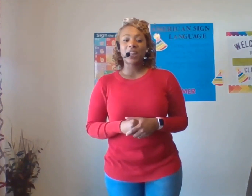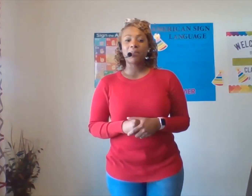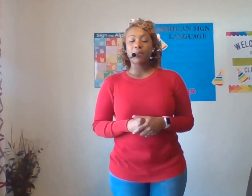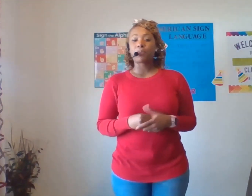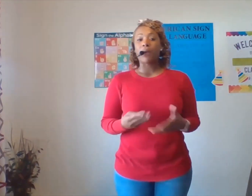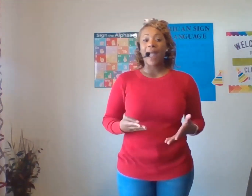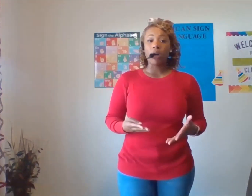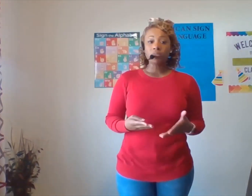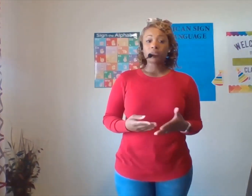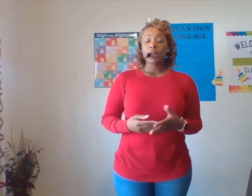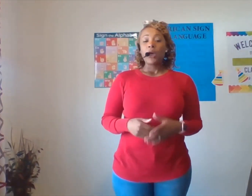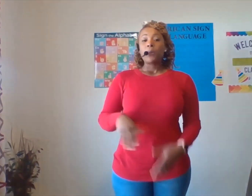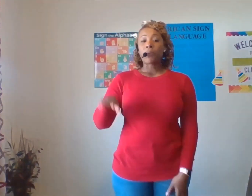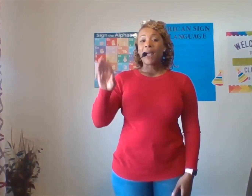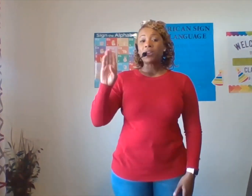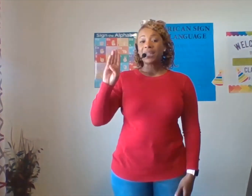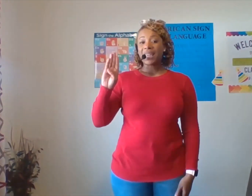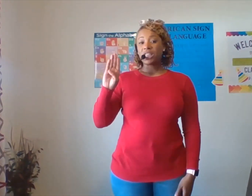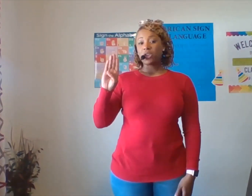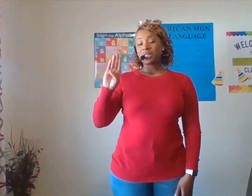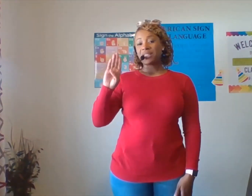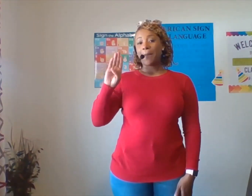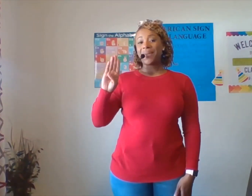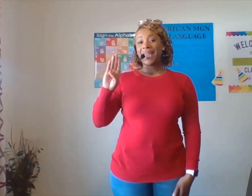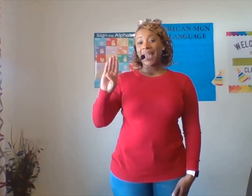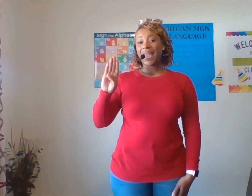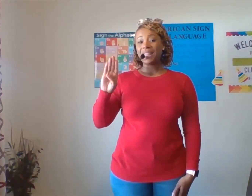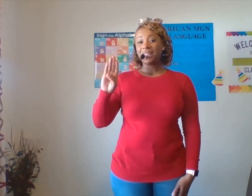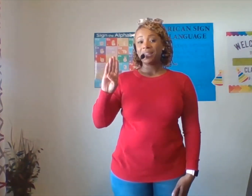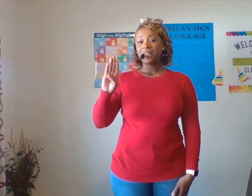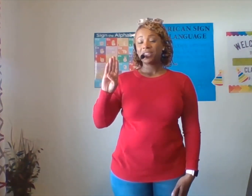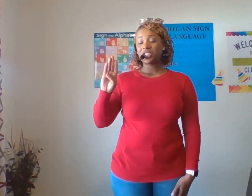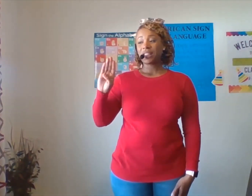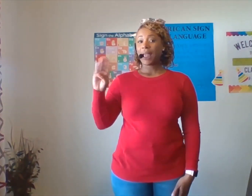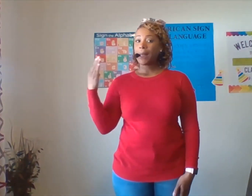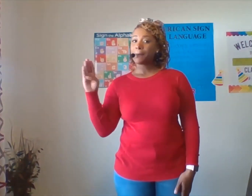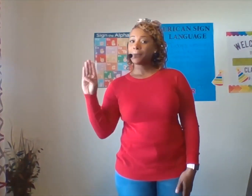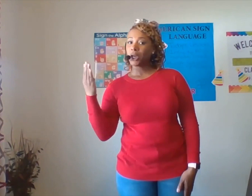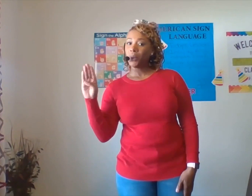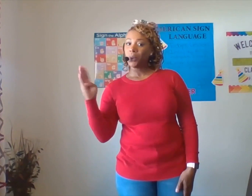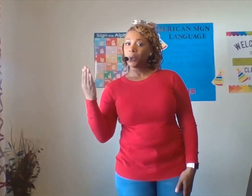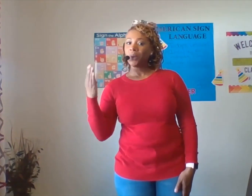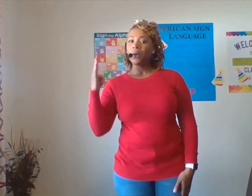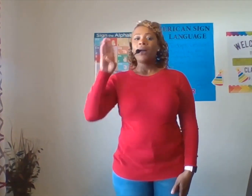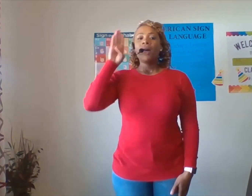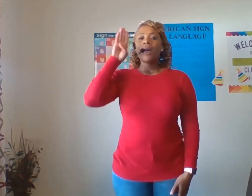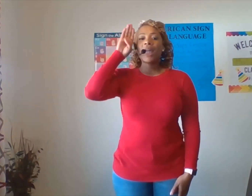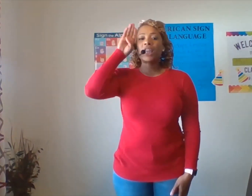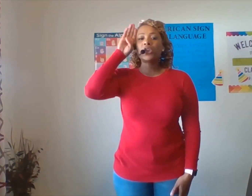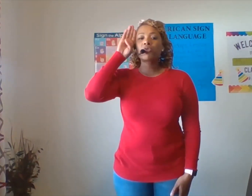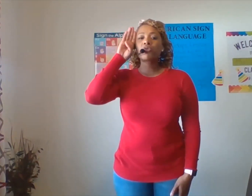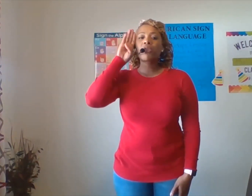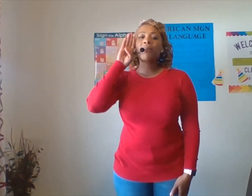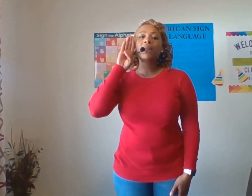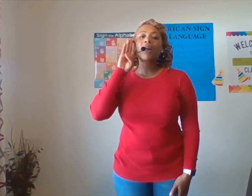gonna be brown brown again uses that be Han just like blue and you rub it along